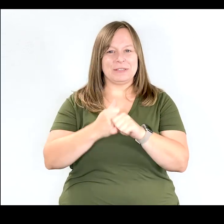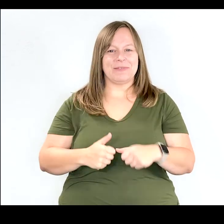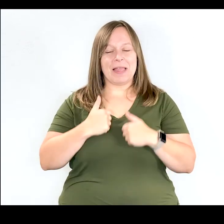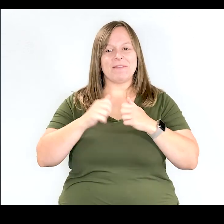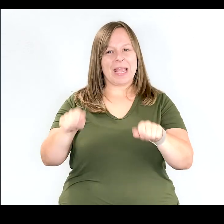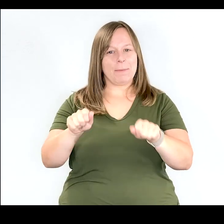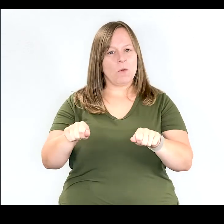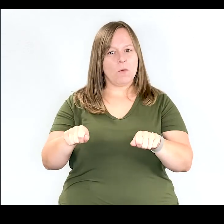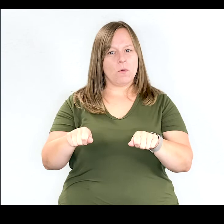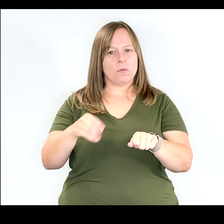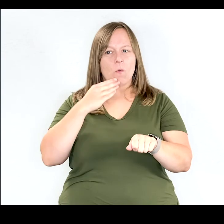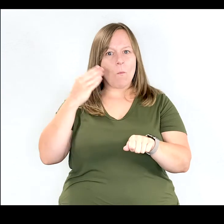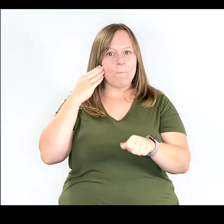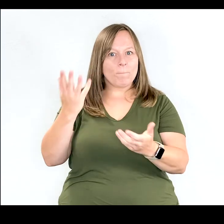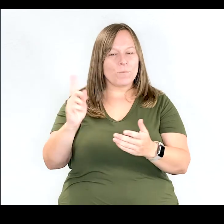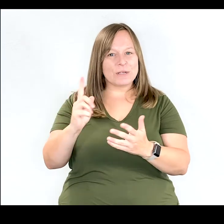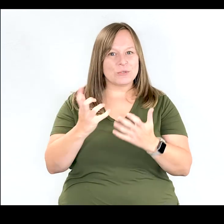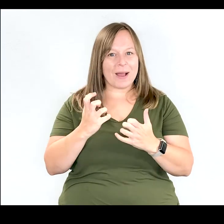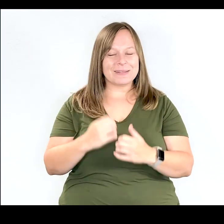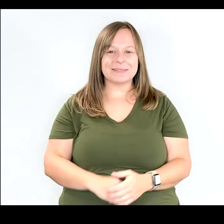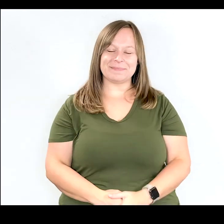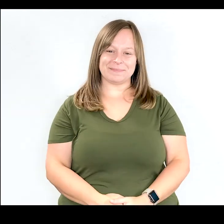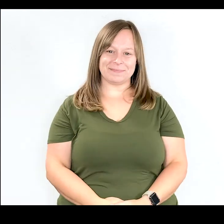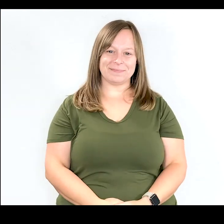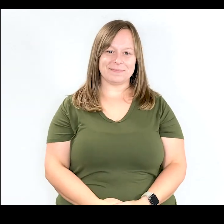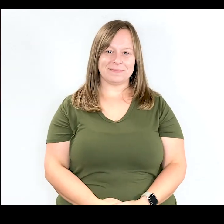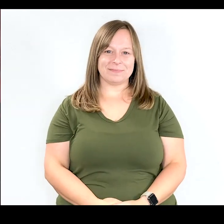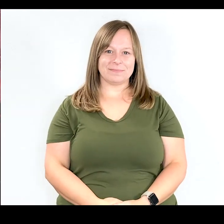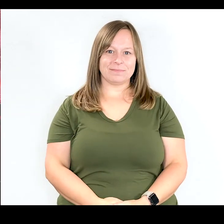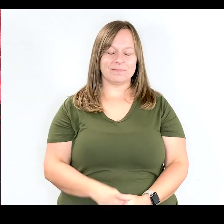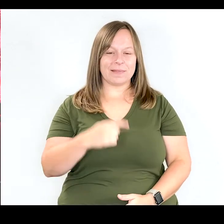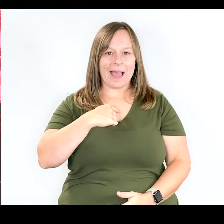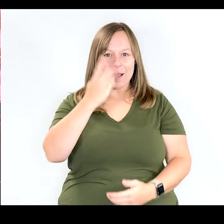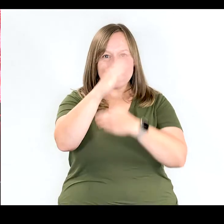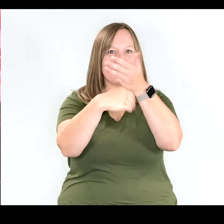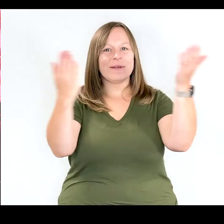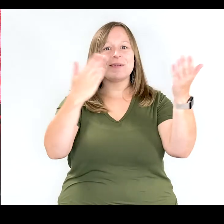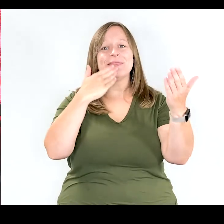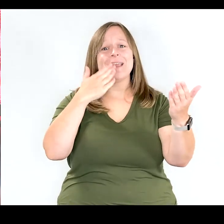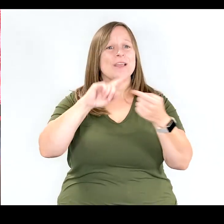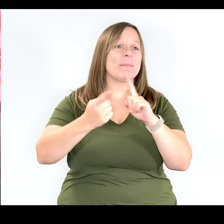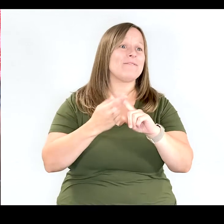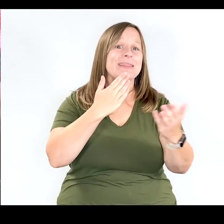because she is able to be in her home. [SPEAKING IN HAITIAN CREOLE]